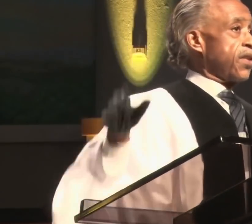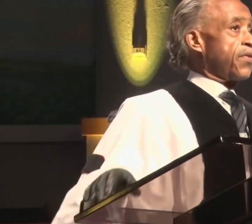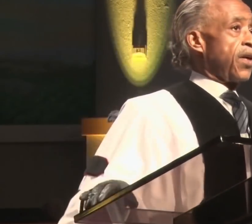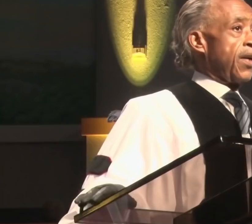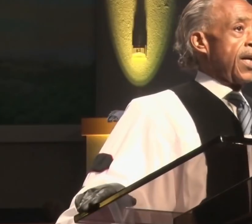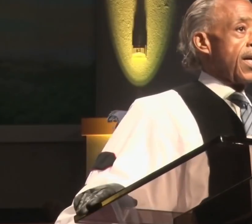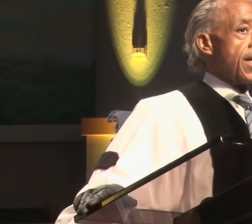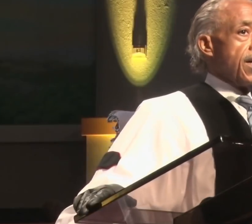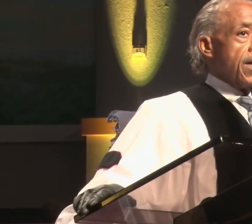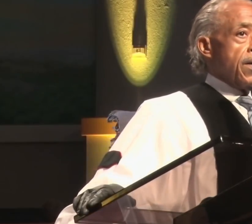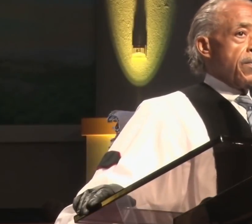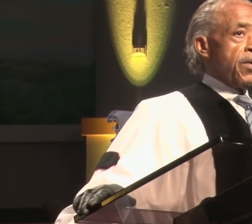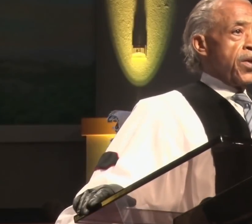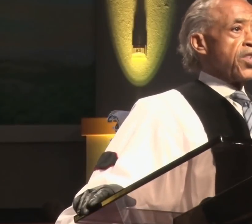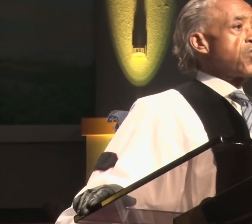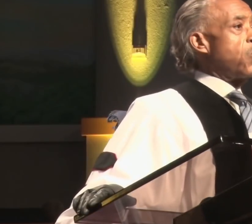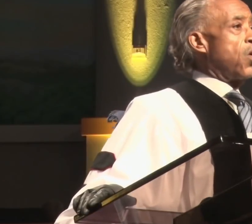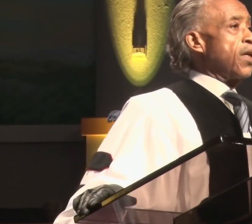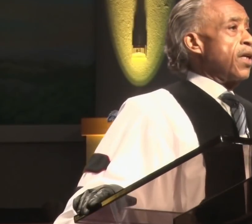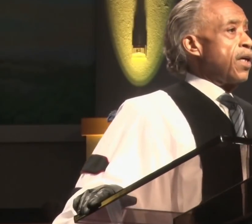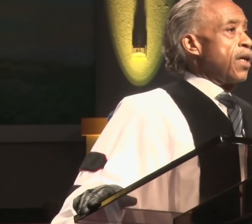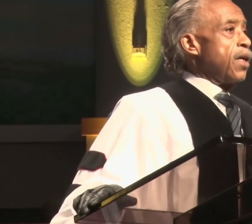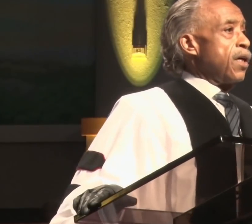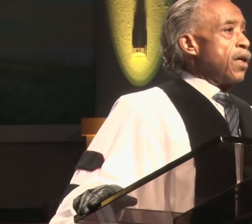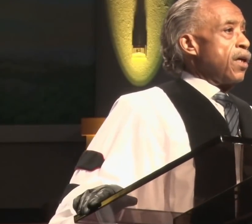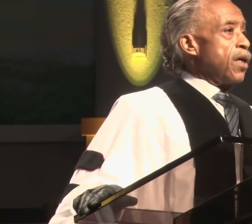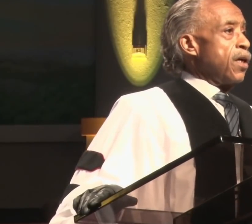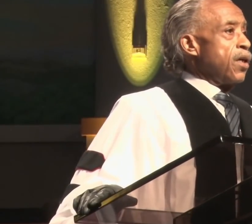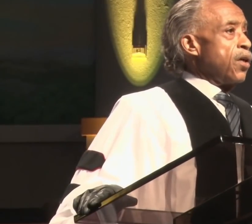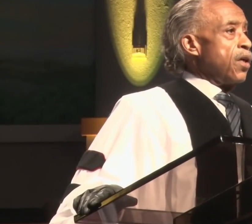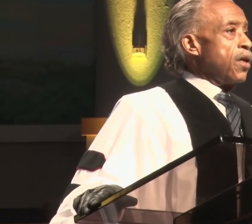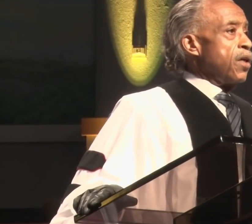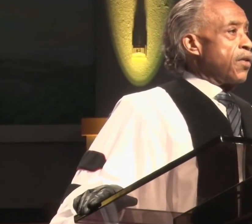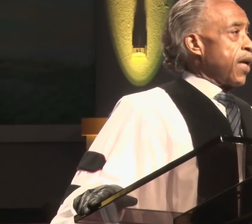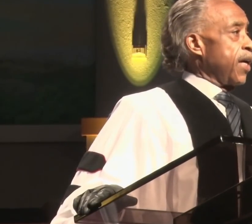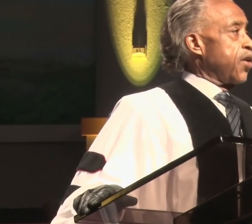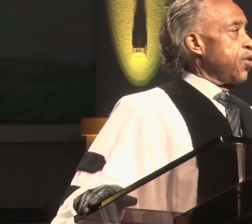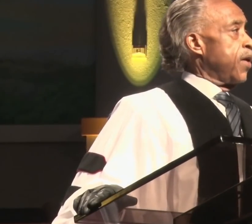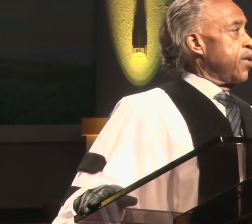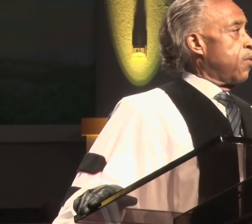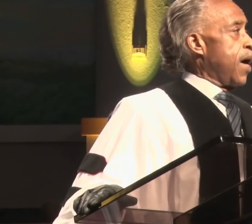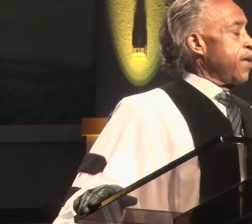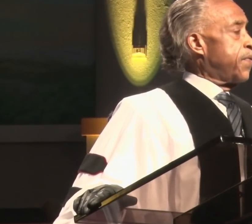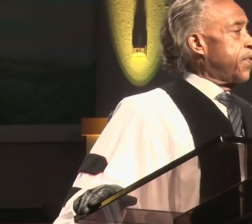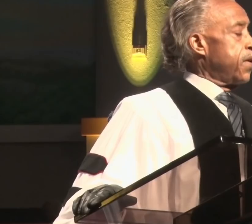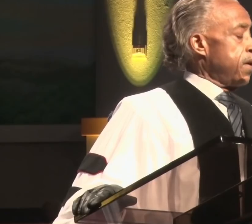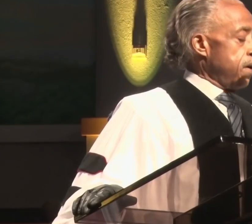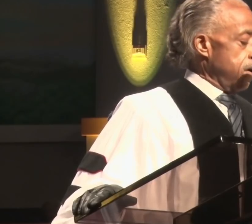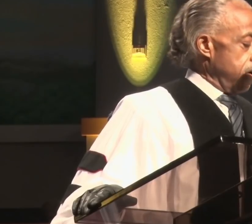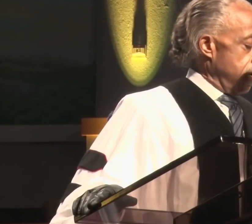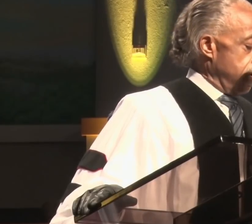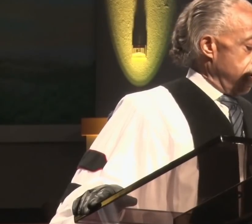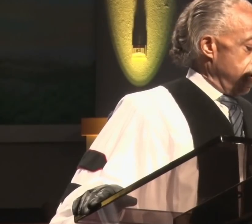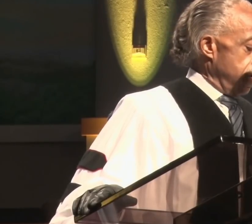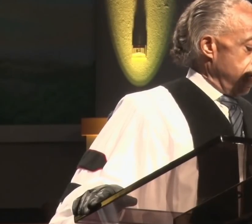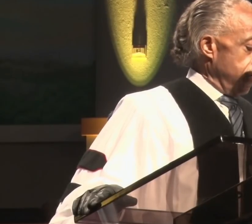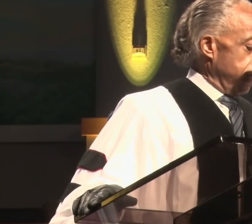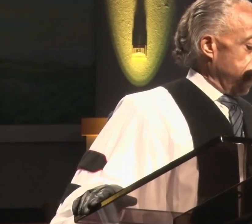THE PHONE. AND SAID, WE’RE NOT ASKING YOU TO COME BECAUSE IT WOULD TAKE ALL THE SECRET SERVICE STUFF AND